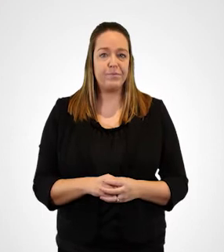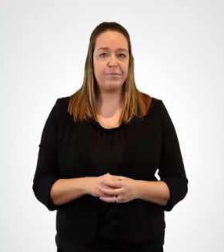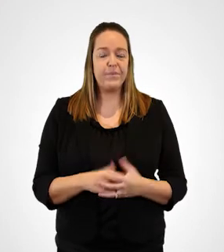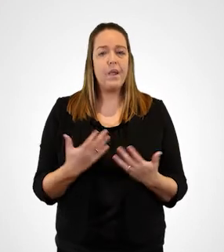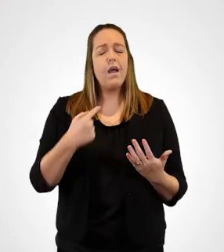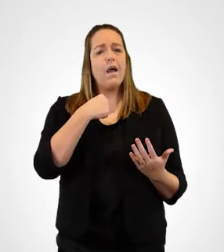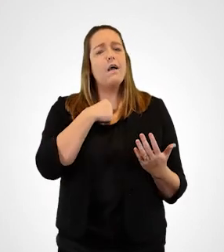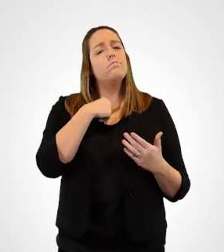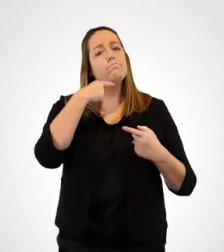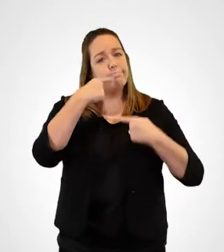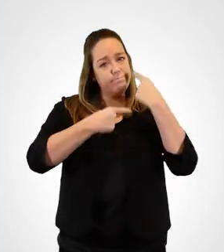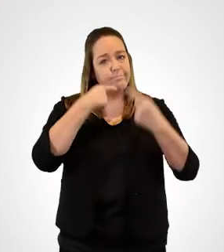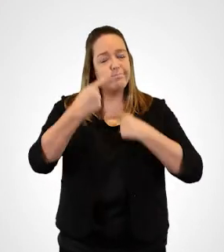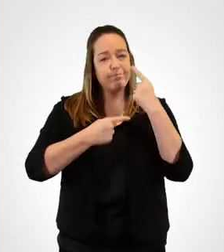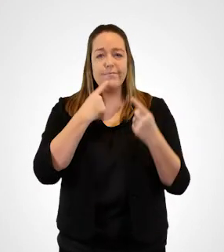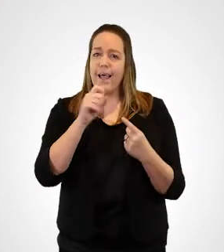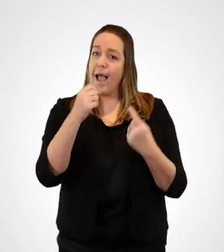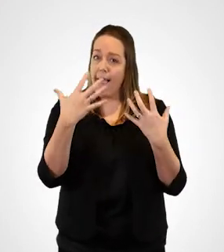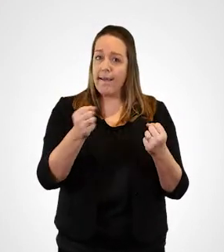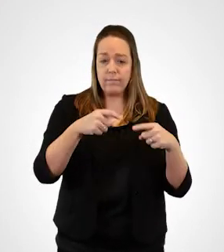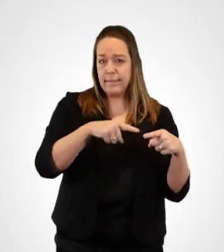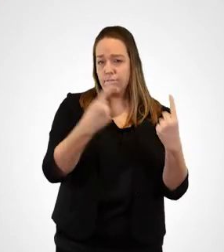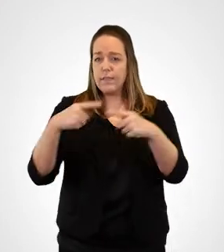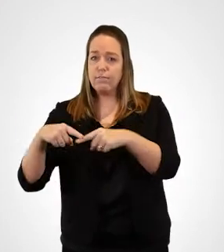and I was noting that there were some differences